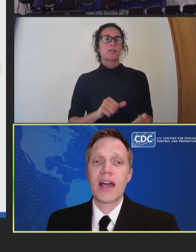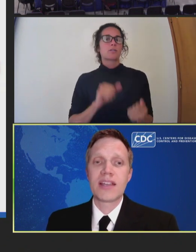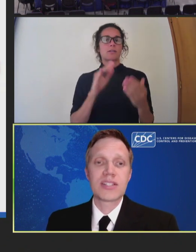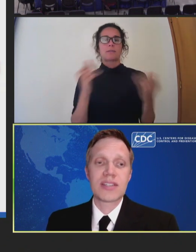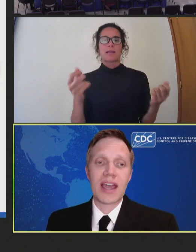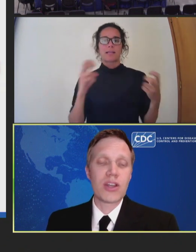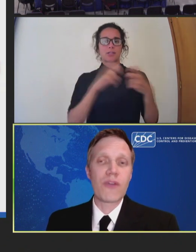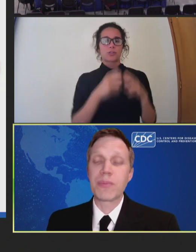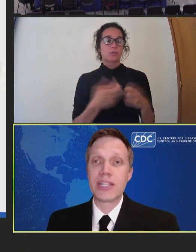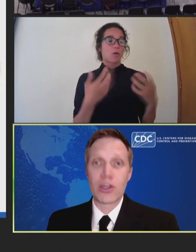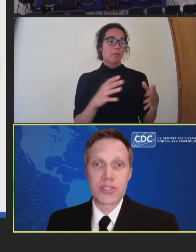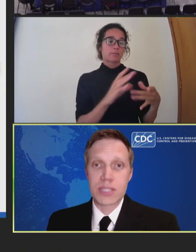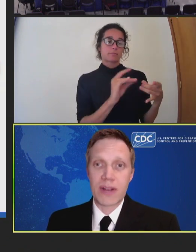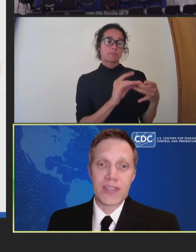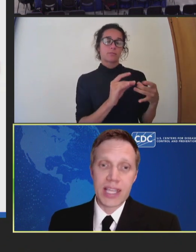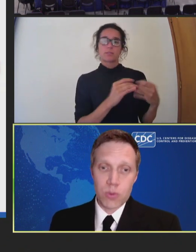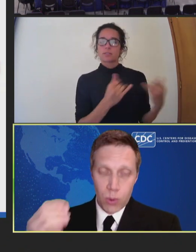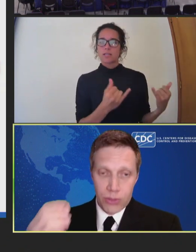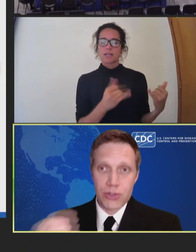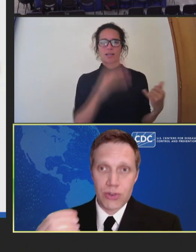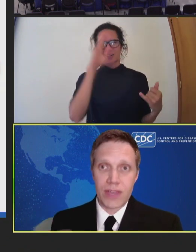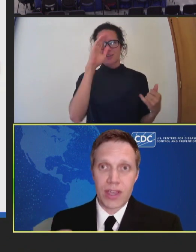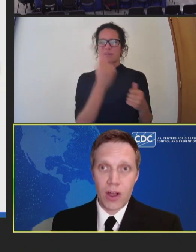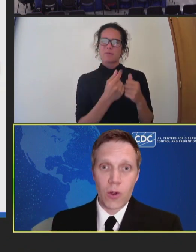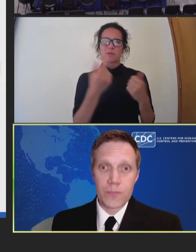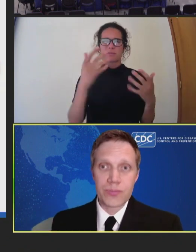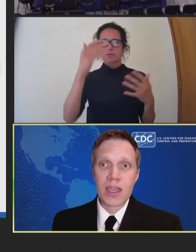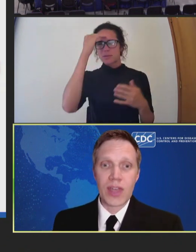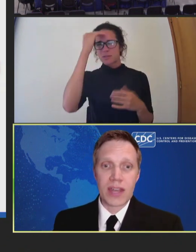I just -- I know everybody knows this, but I feel like it's worth driving home that